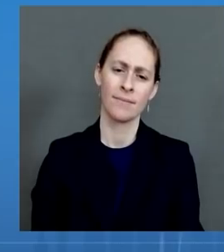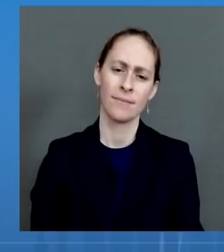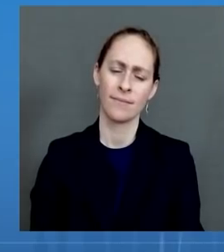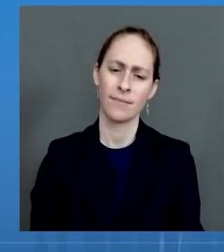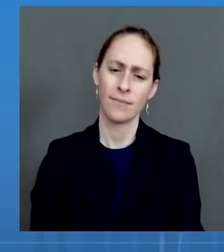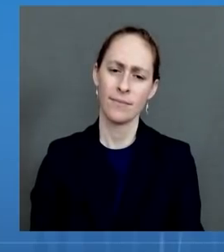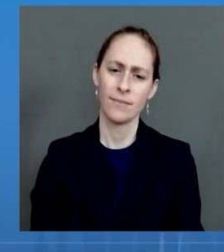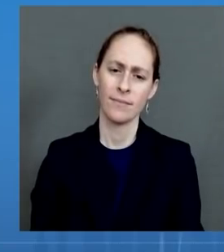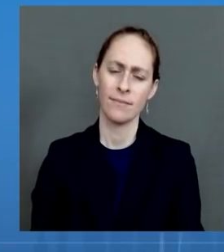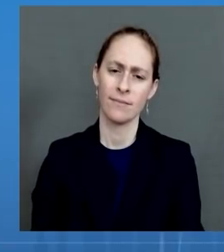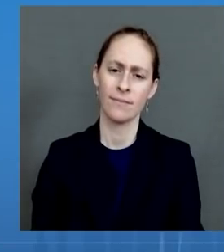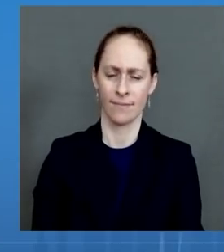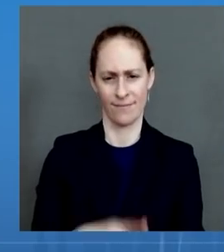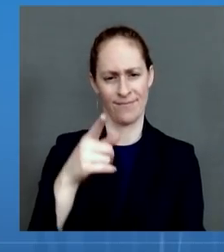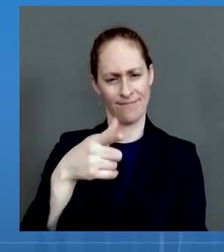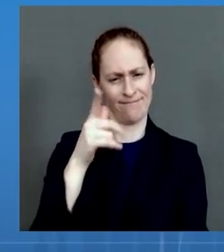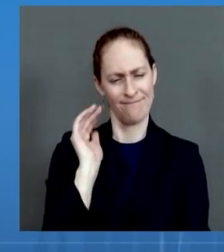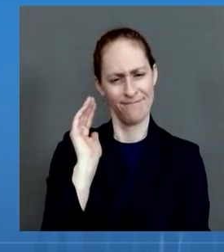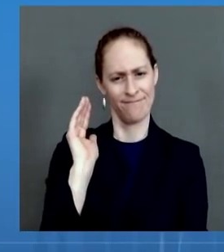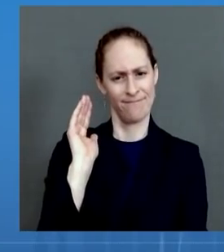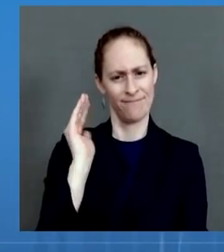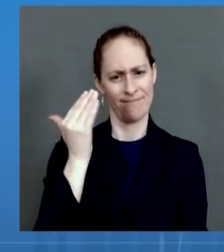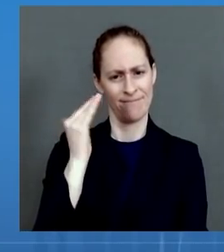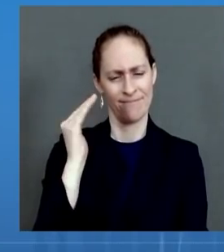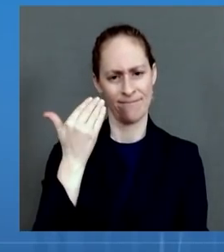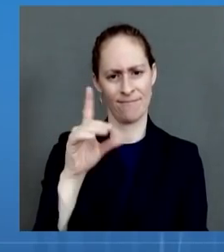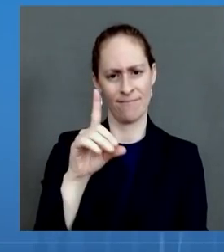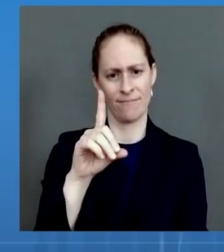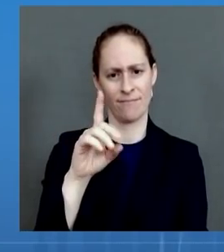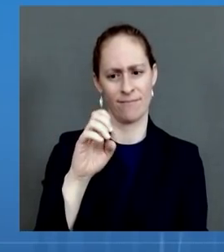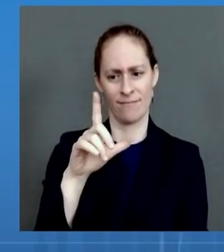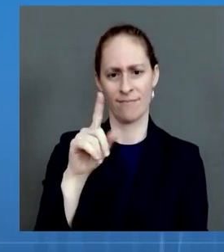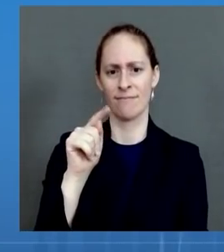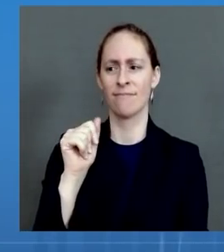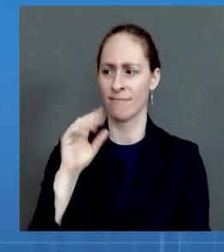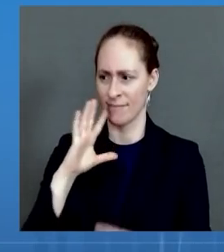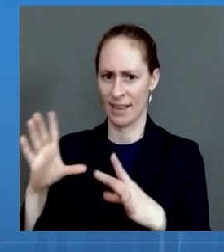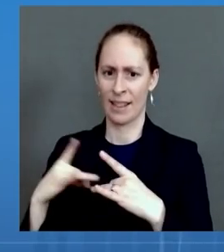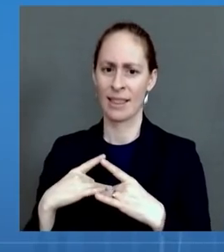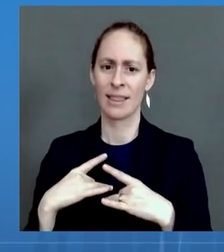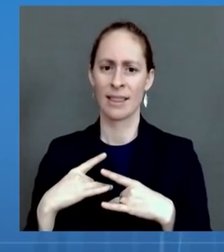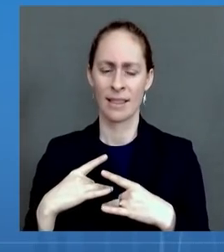that they're more severe in any way? Is there any evidence to -- that you could talk about with long COVID?